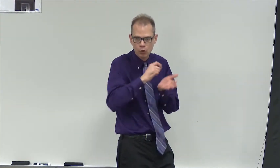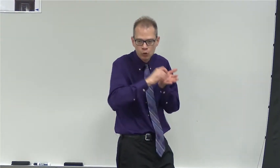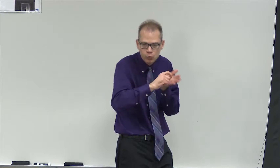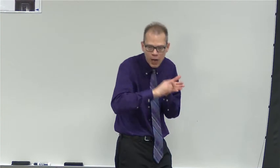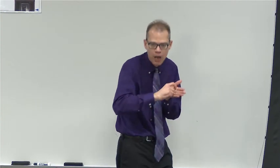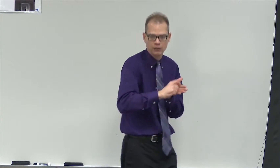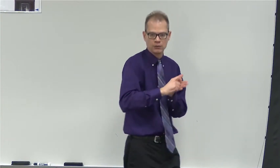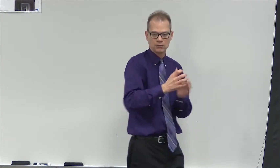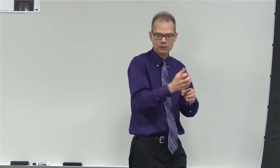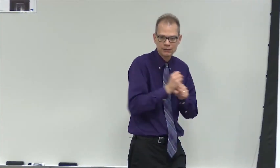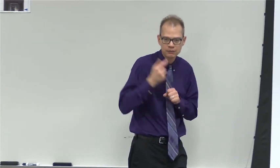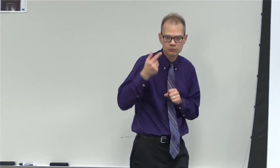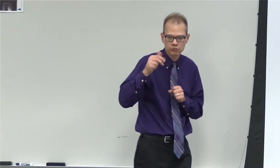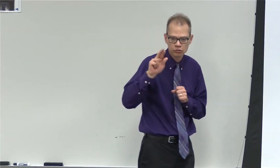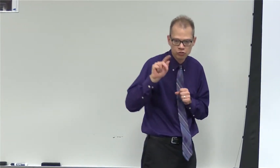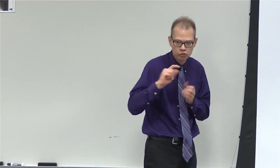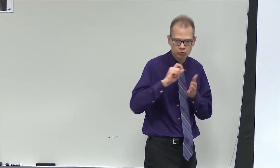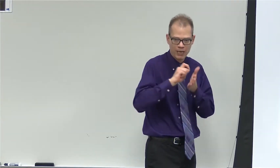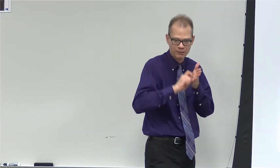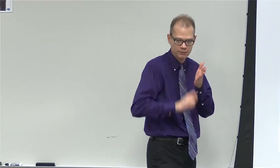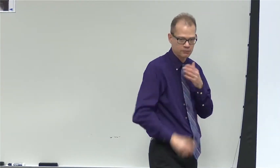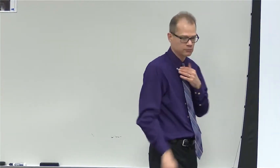People who were willing to work with me and help me write grants as well.